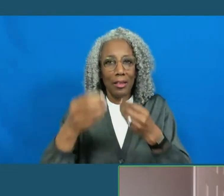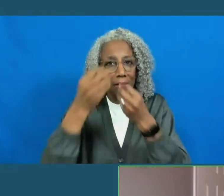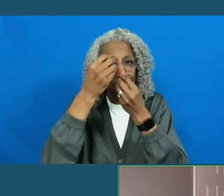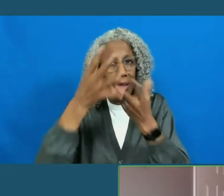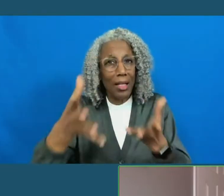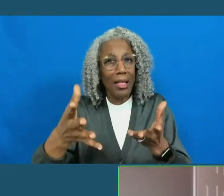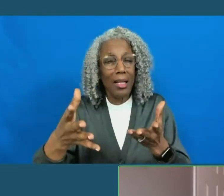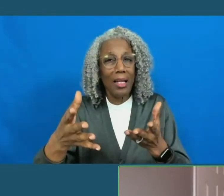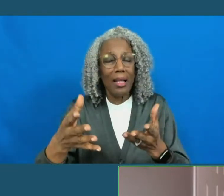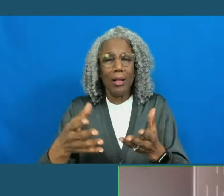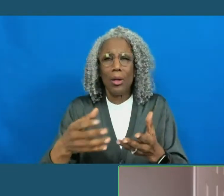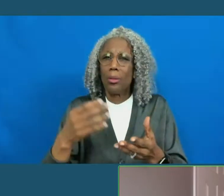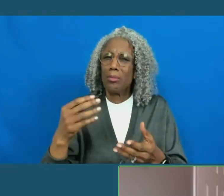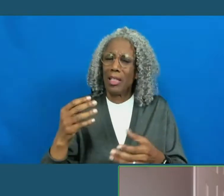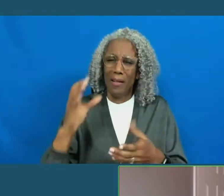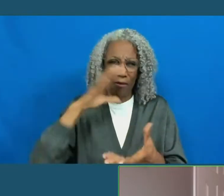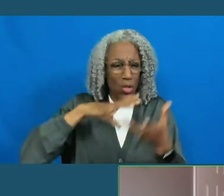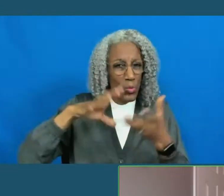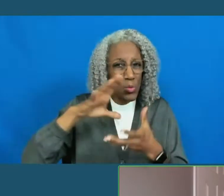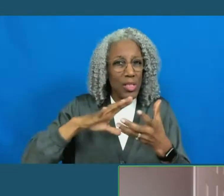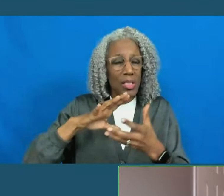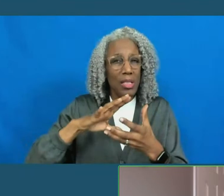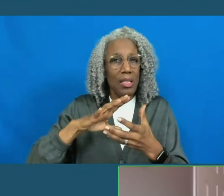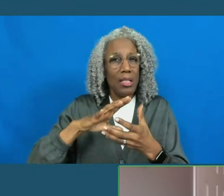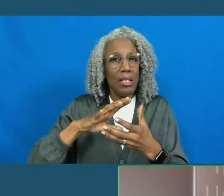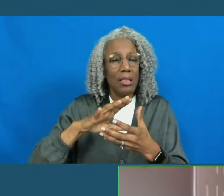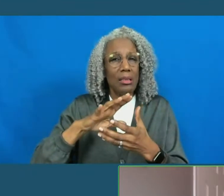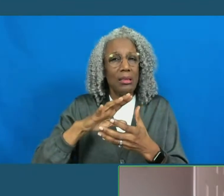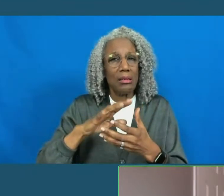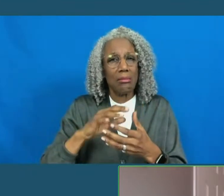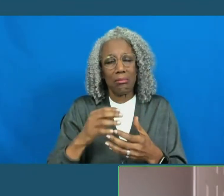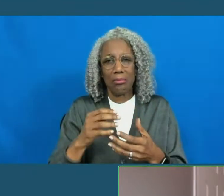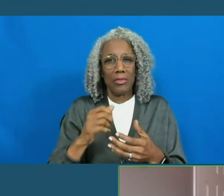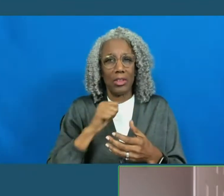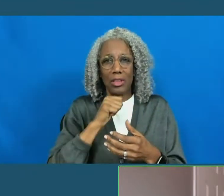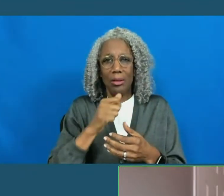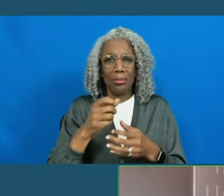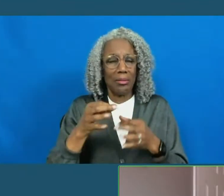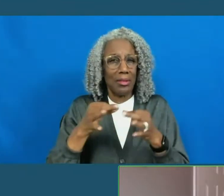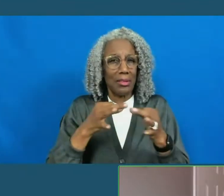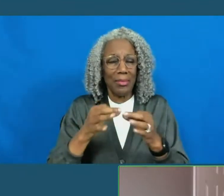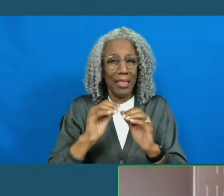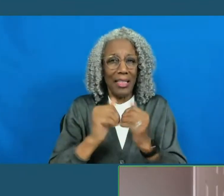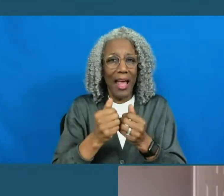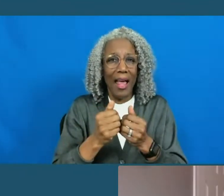the test results for these tests are communicated are confusing.